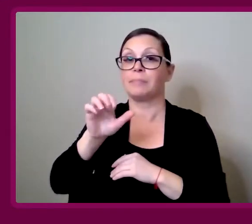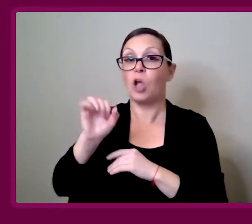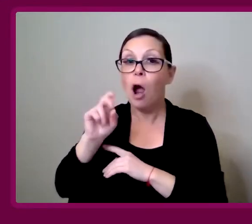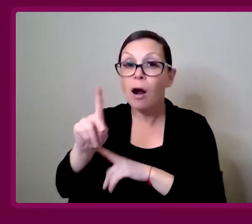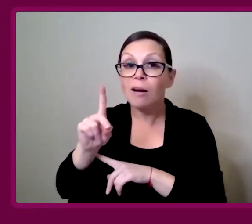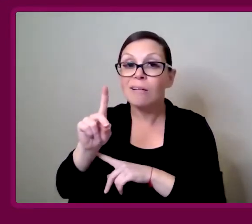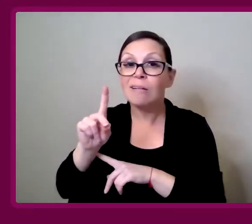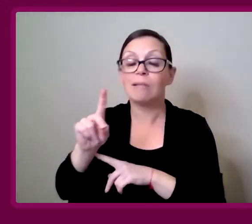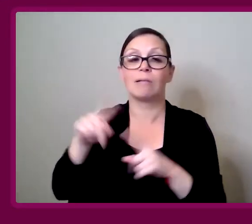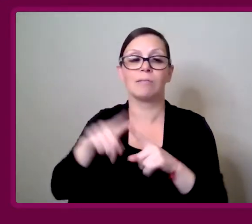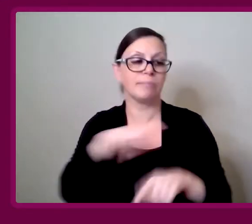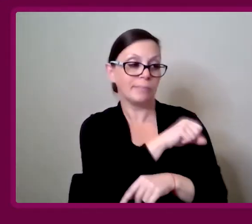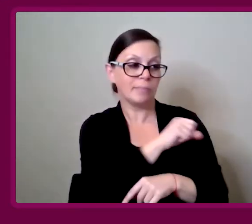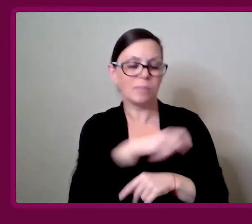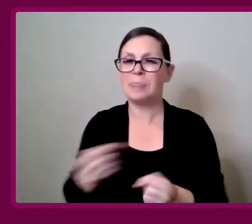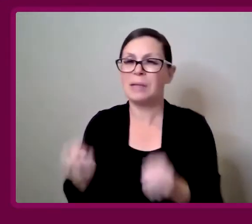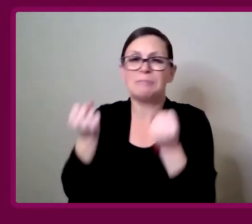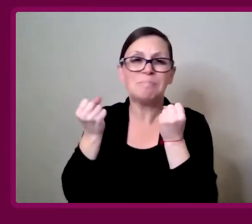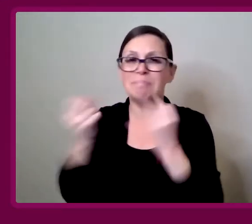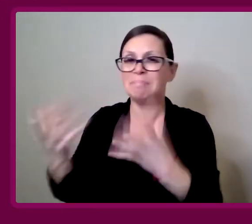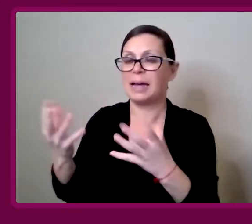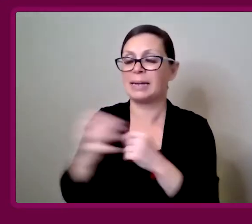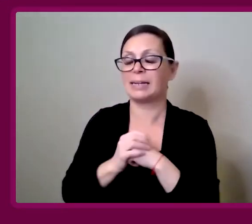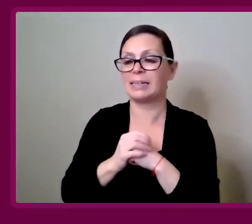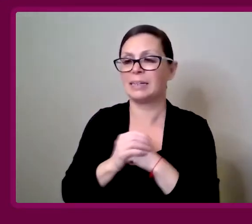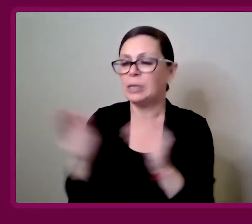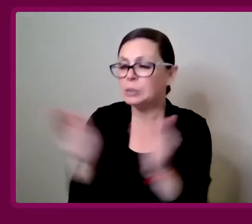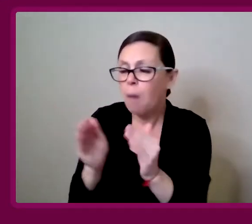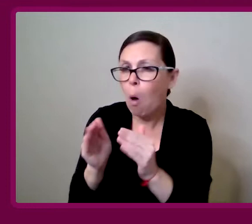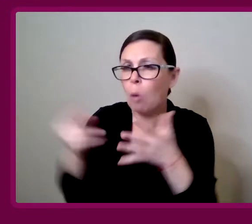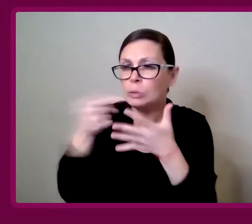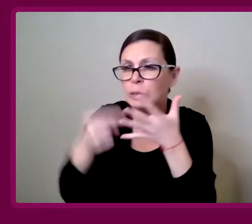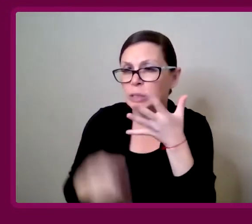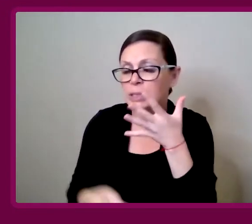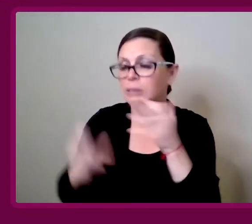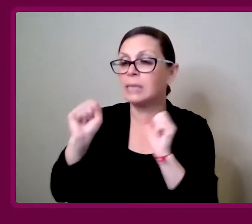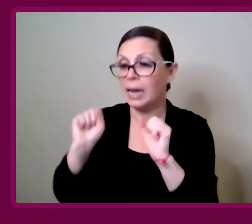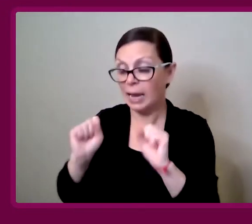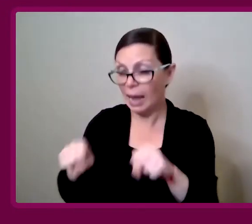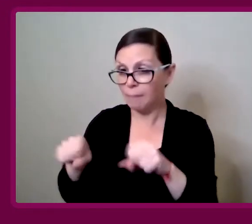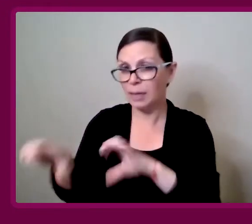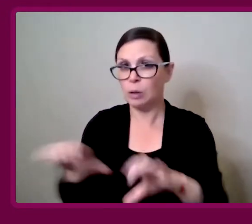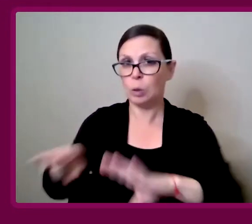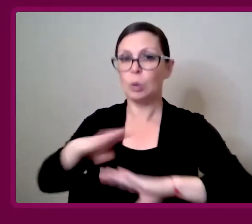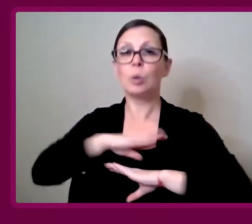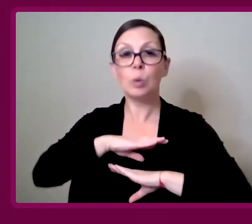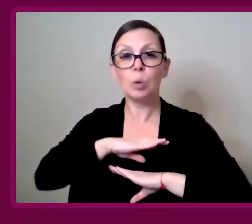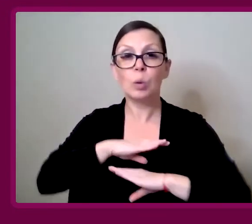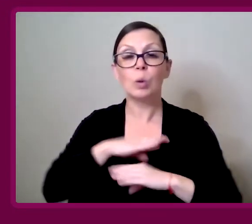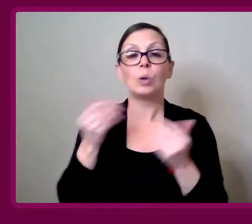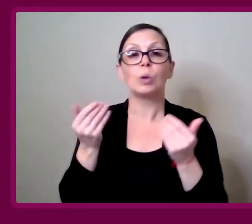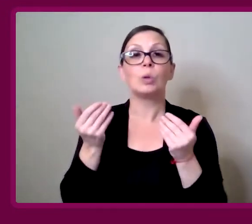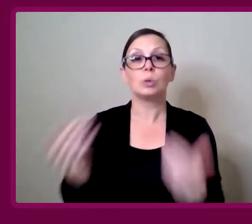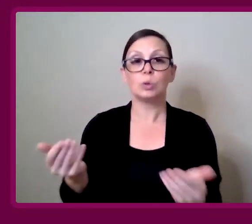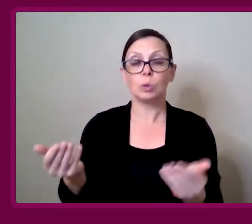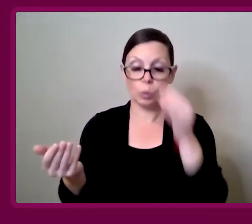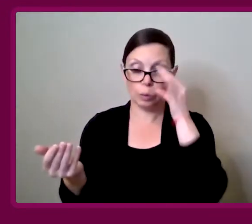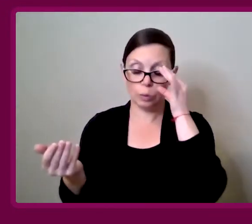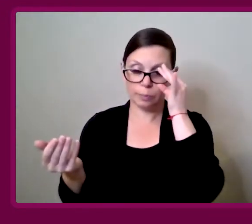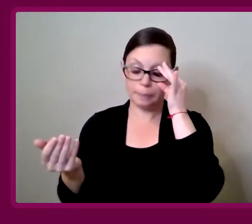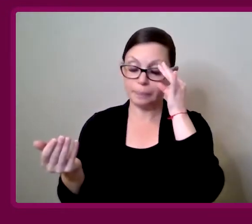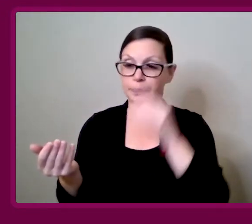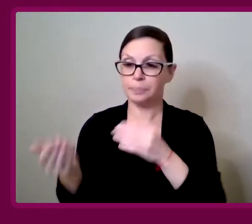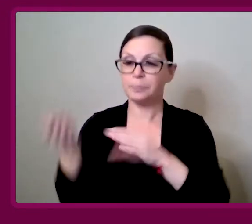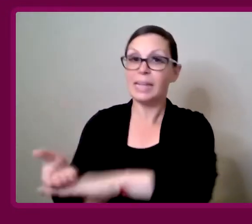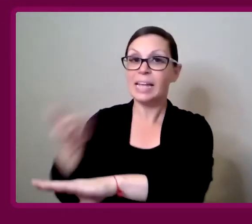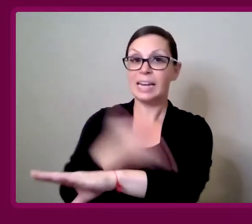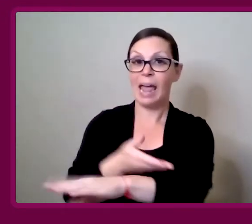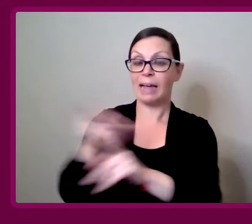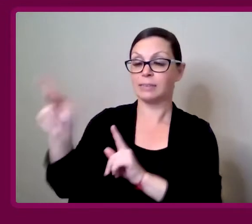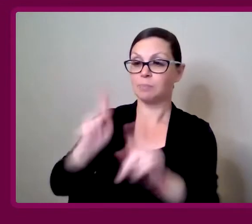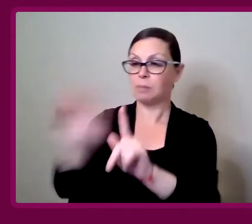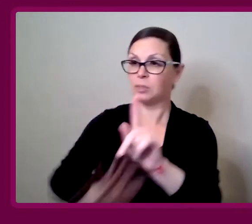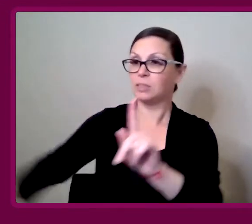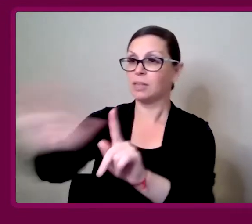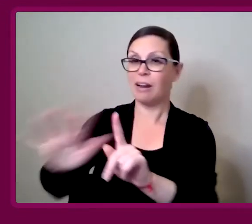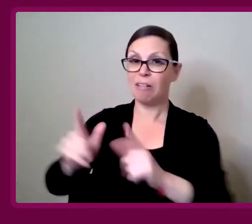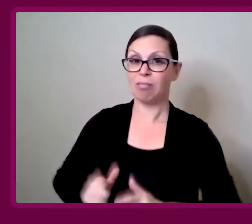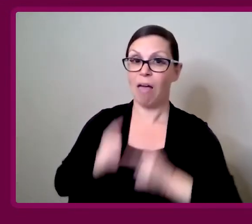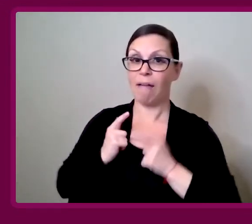There's loads of little, quite small details that can be done, just to enhance people's